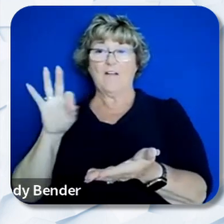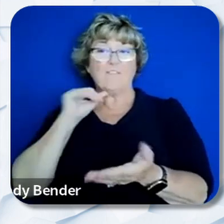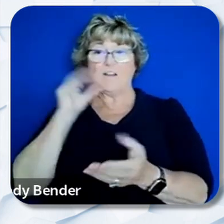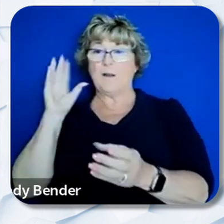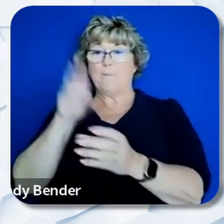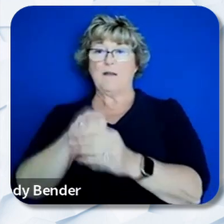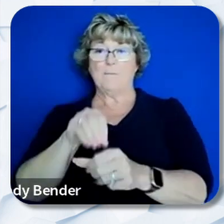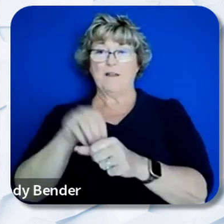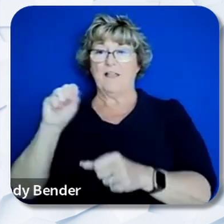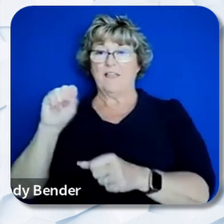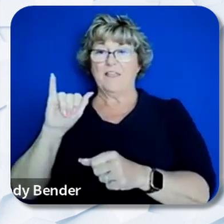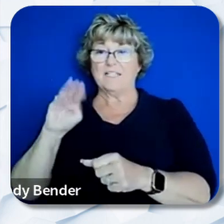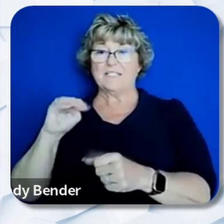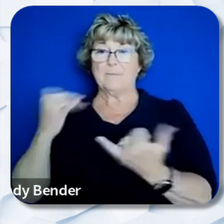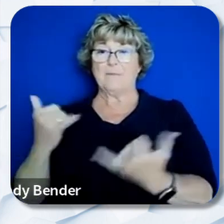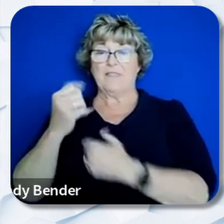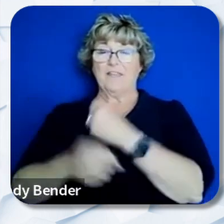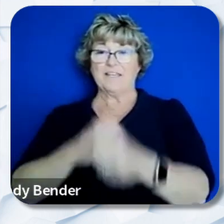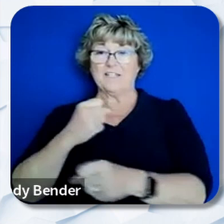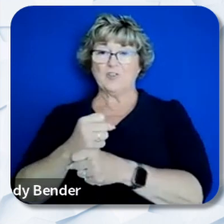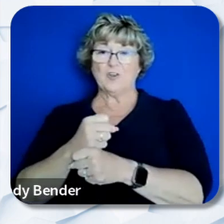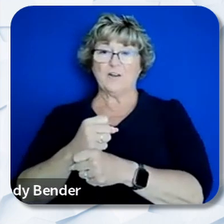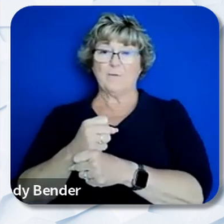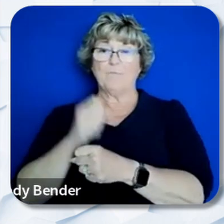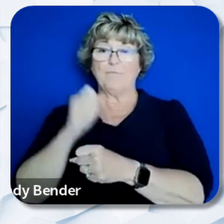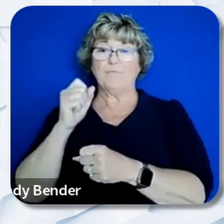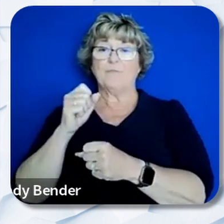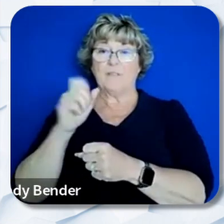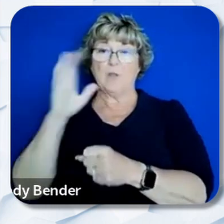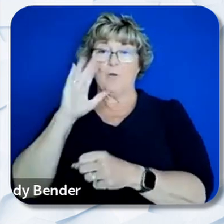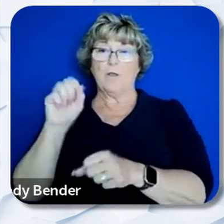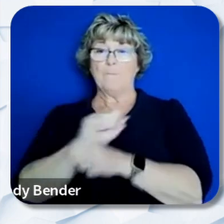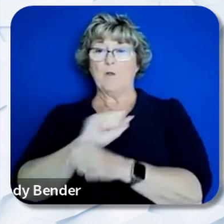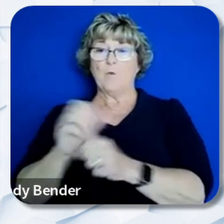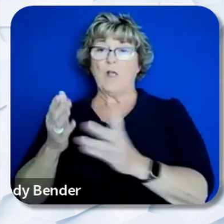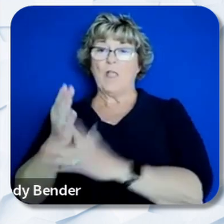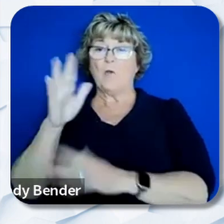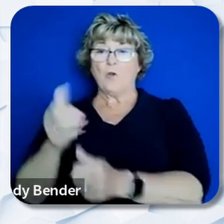in the CIM this year, and you will be working through your compliance only meaning you'll